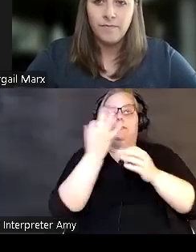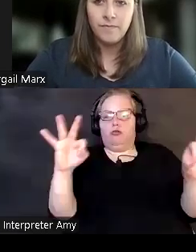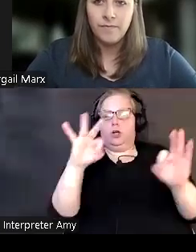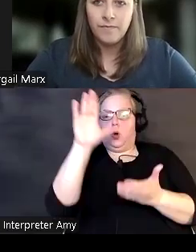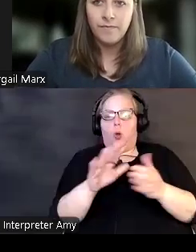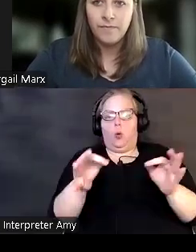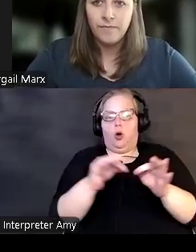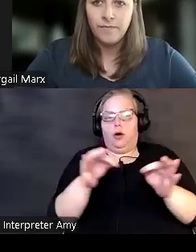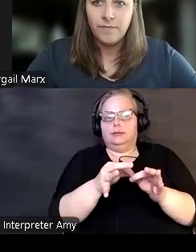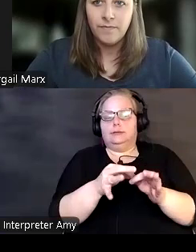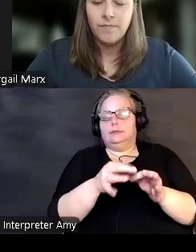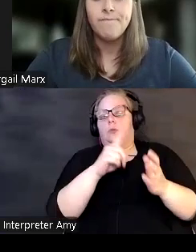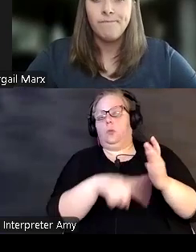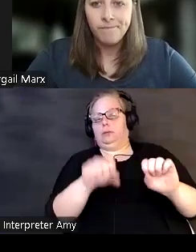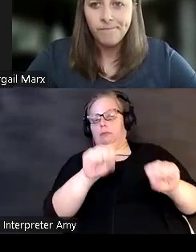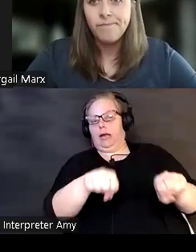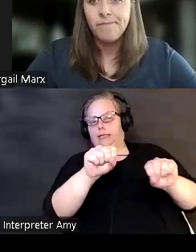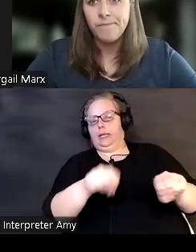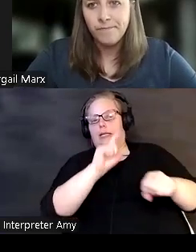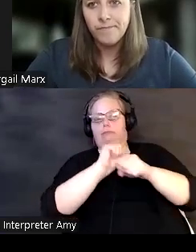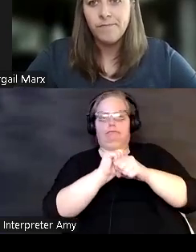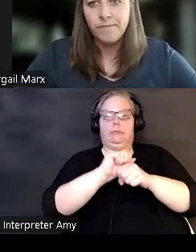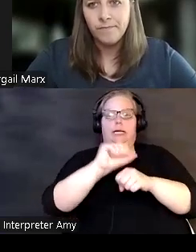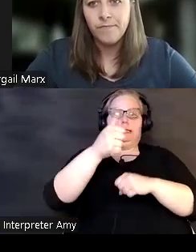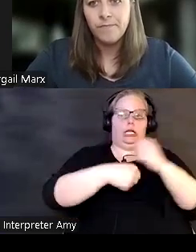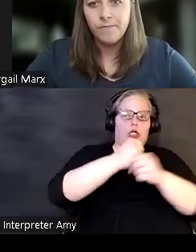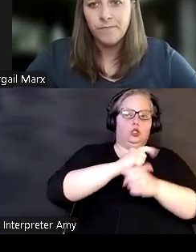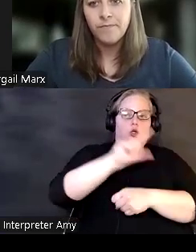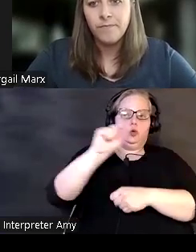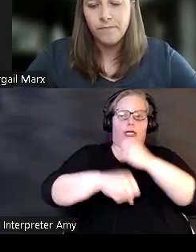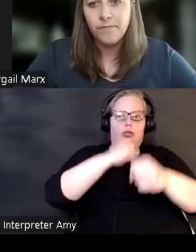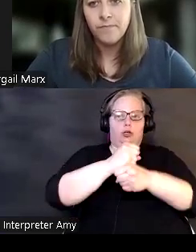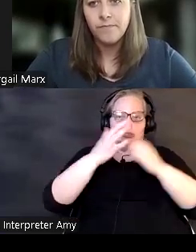what are the chances that in 10 or 20 years, that vocabulary is still going to be out there.